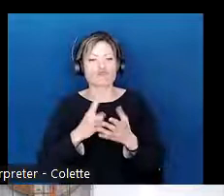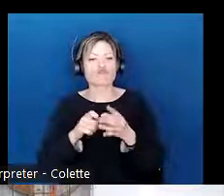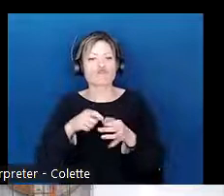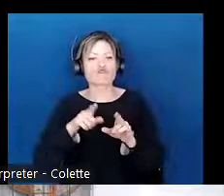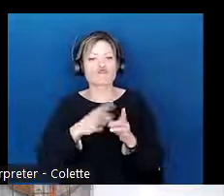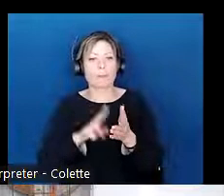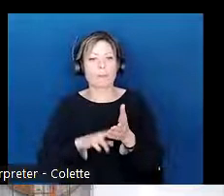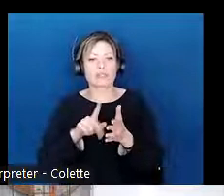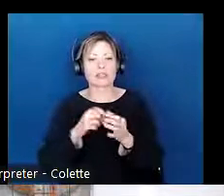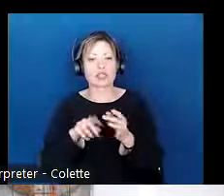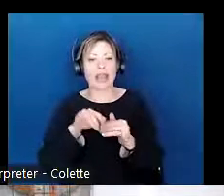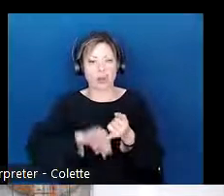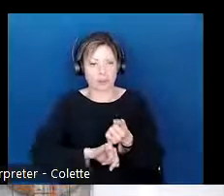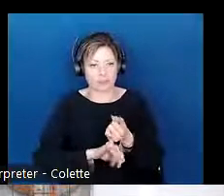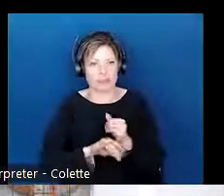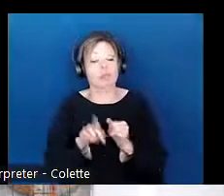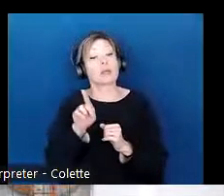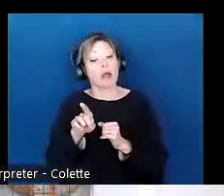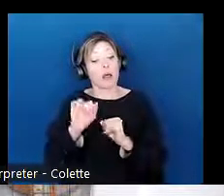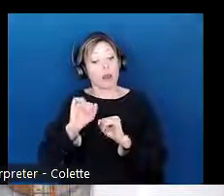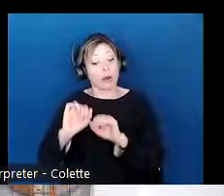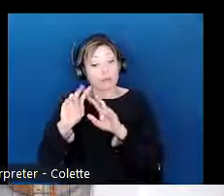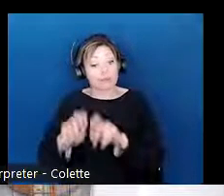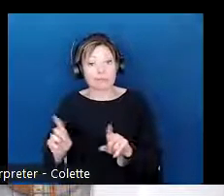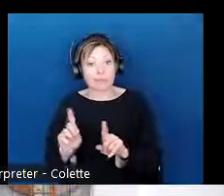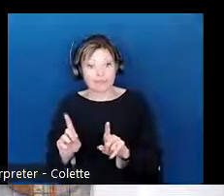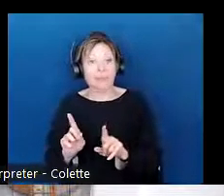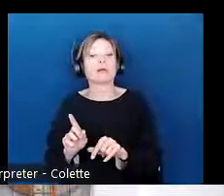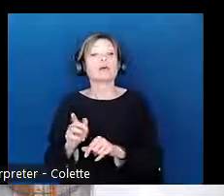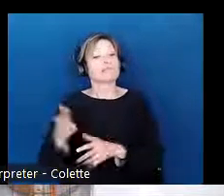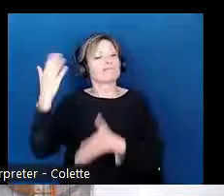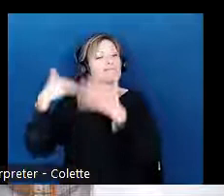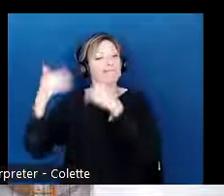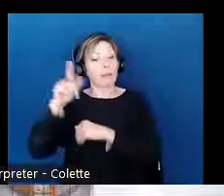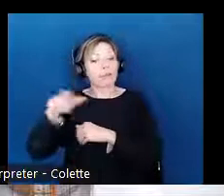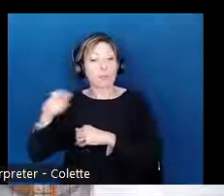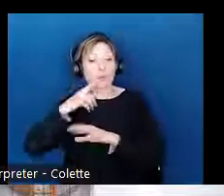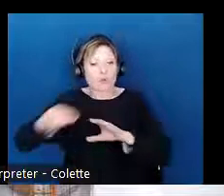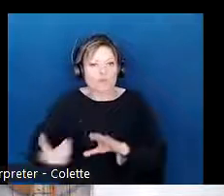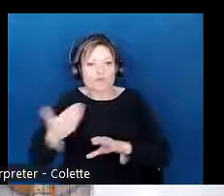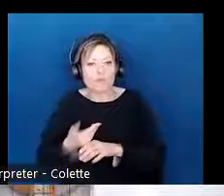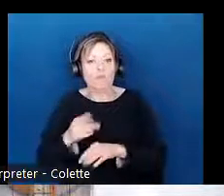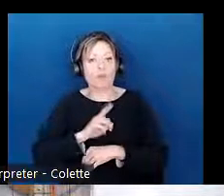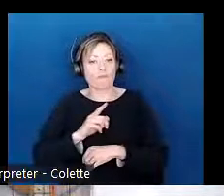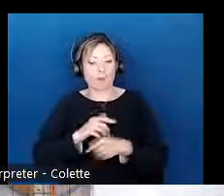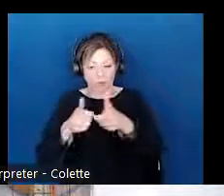the heath and how people used to come out and dig the turf um as cheap fuel for their fires so she